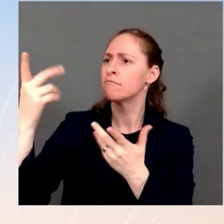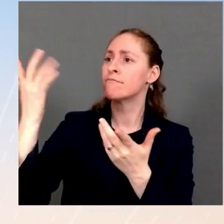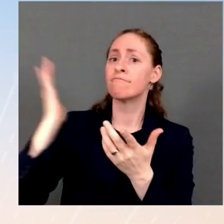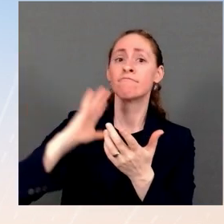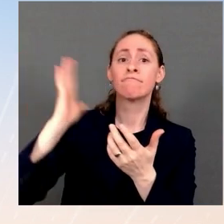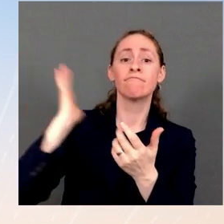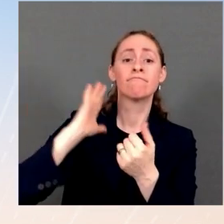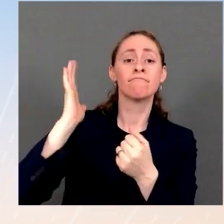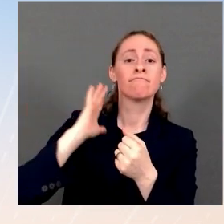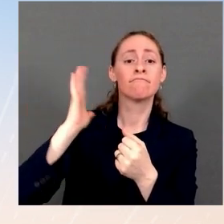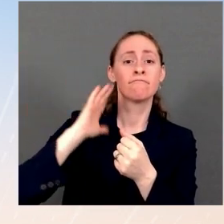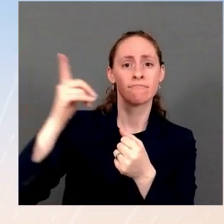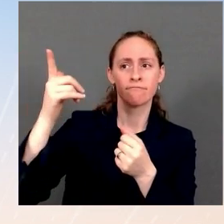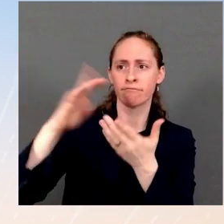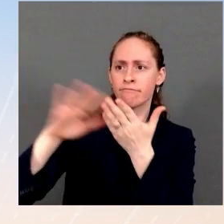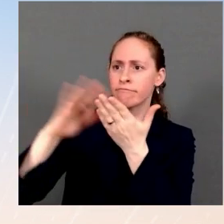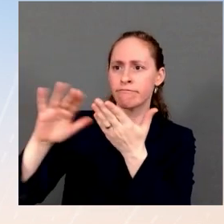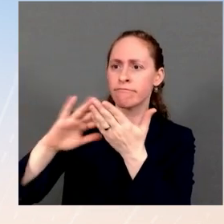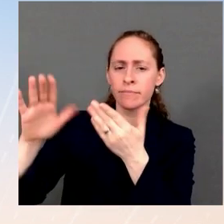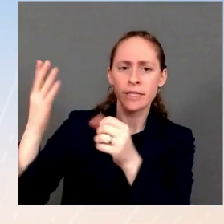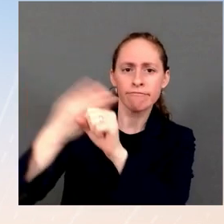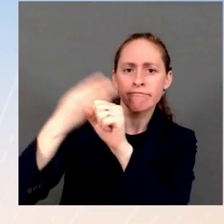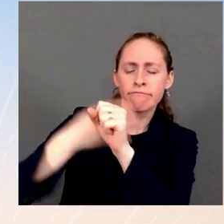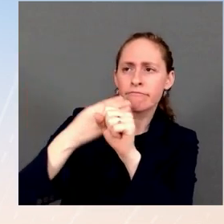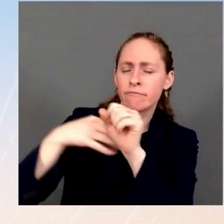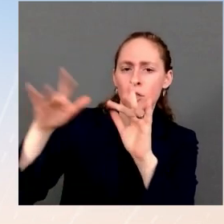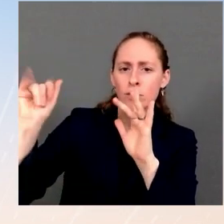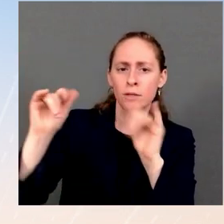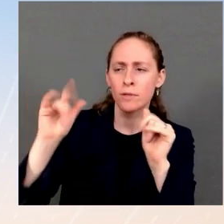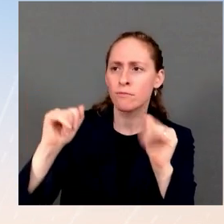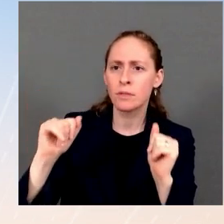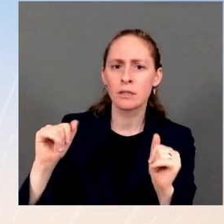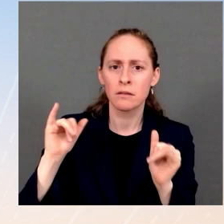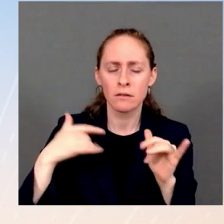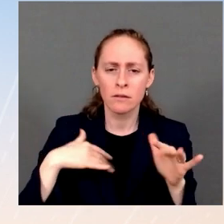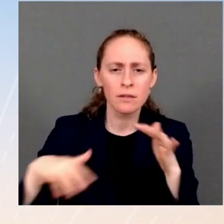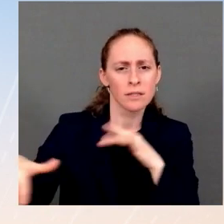that these regulations are grounded in the best science, in the best data, the best engineering work.